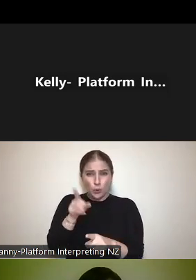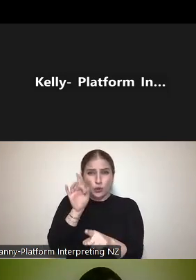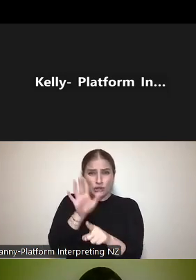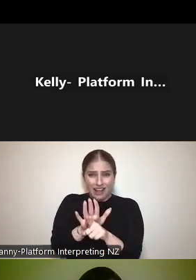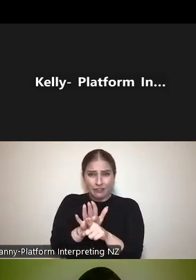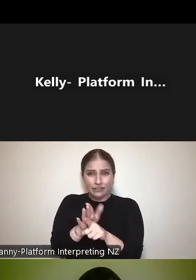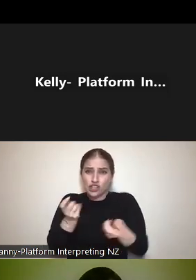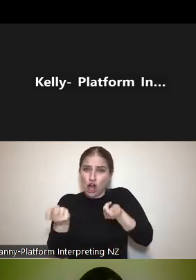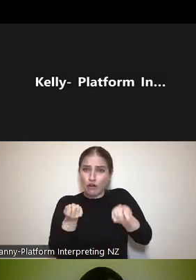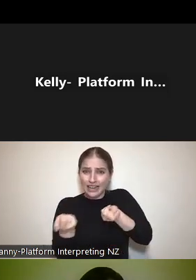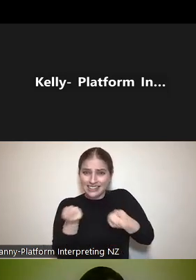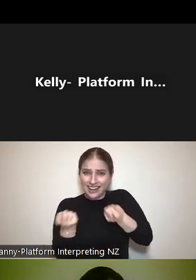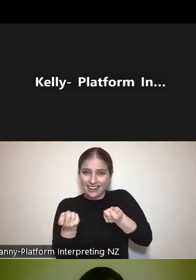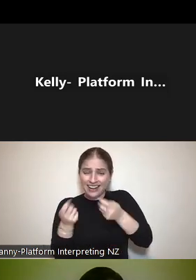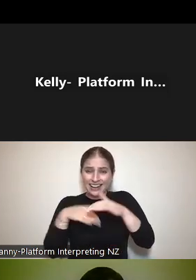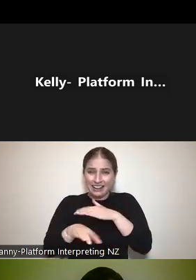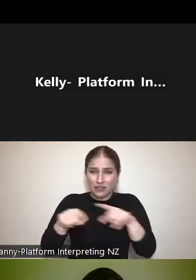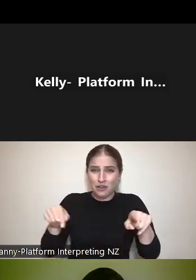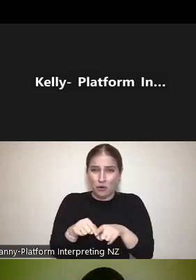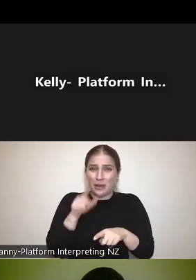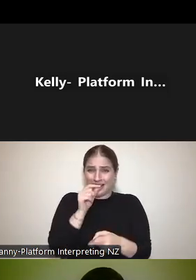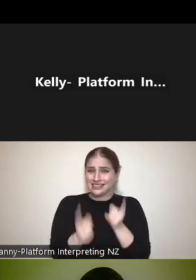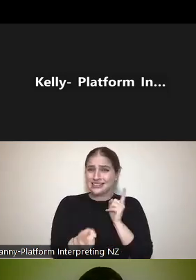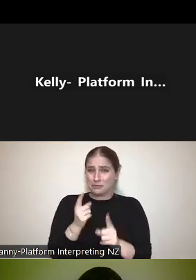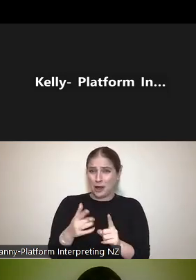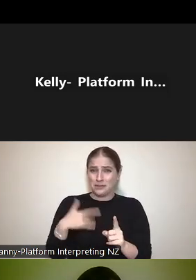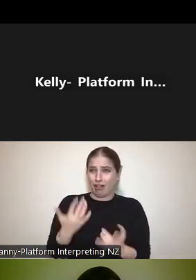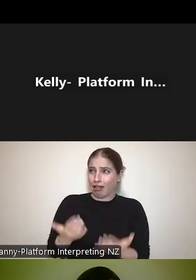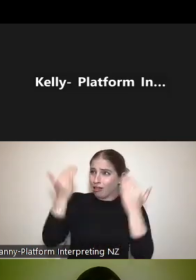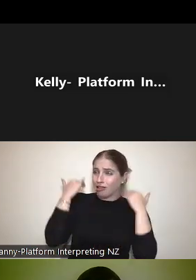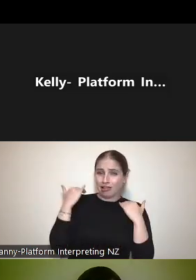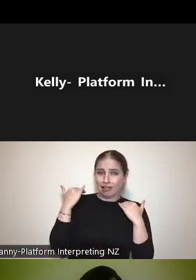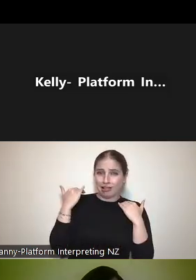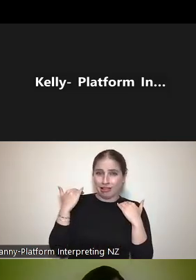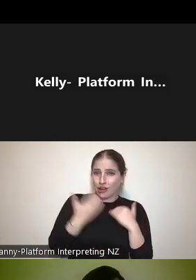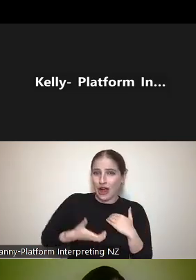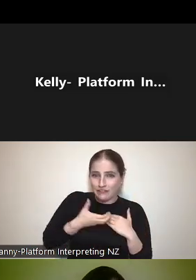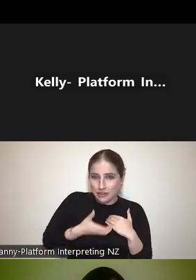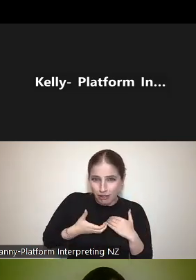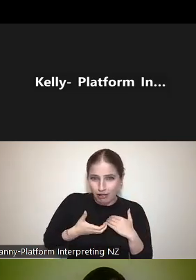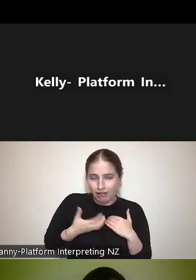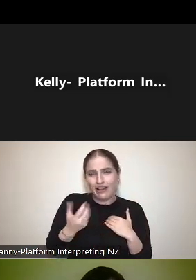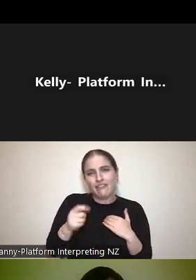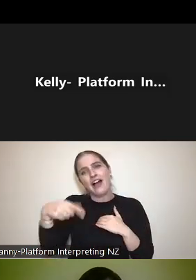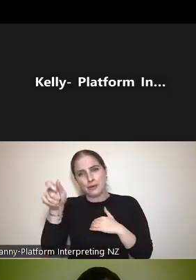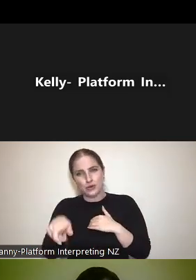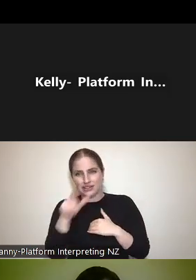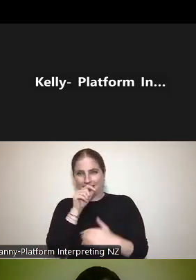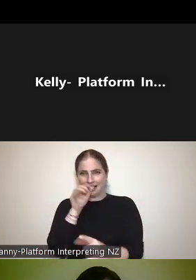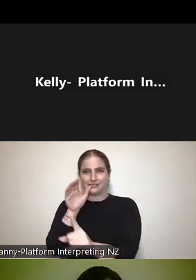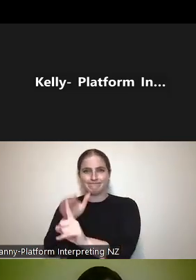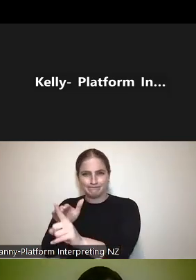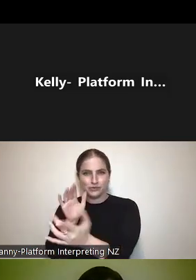having that extra outside space can be fantastic. Additionally, no one likes to be singled out, and